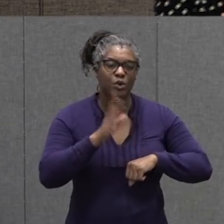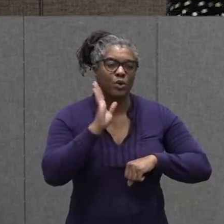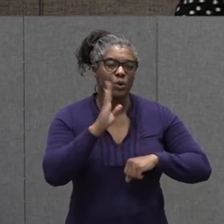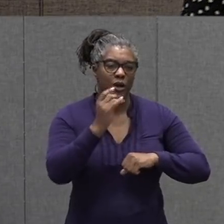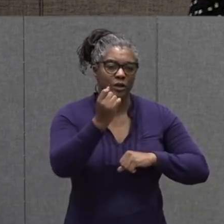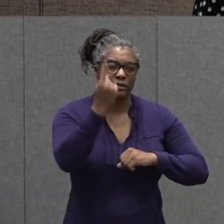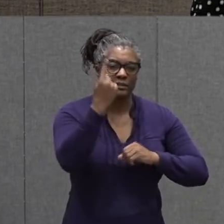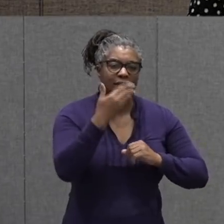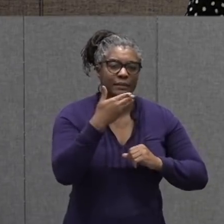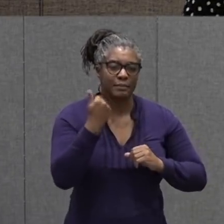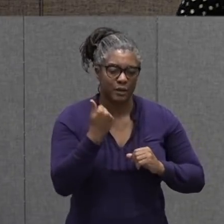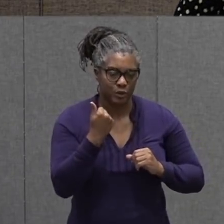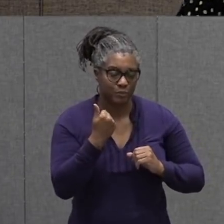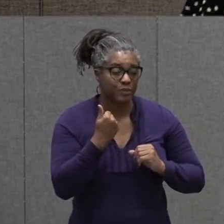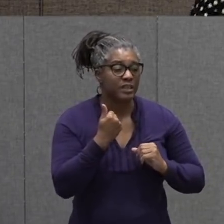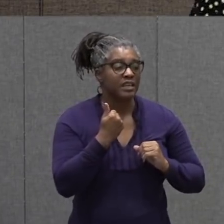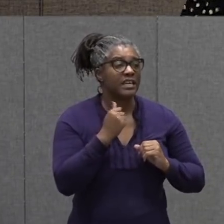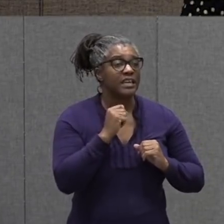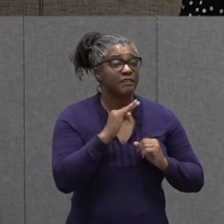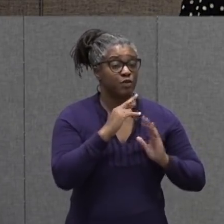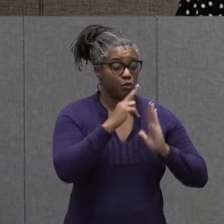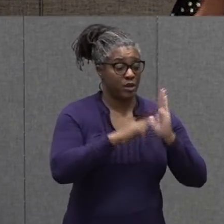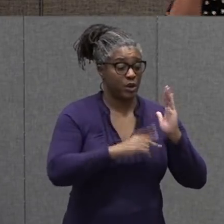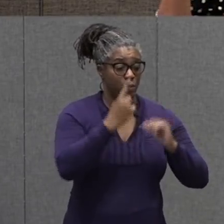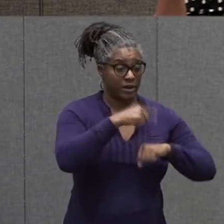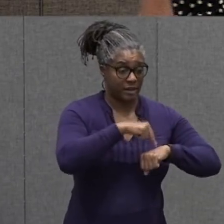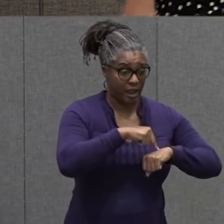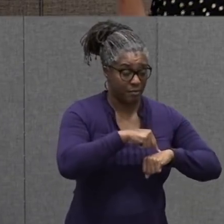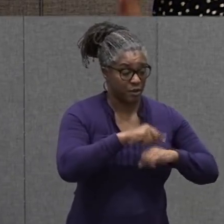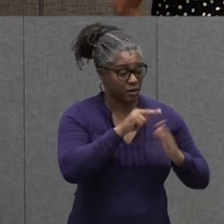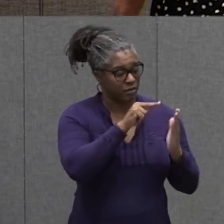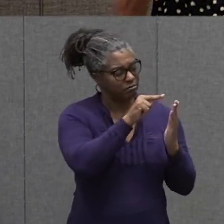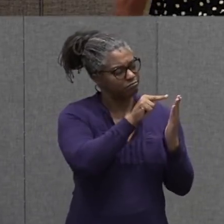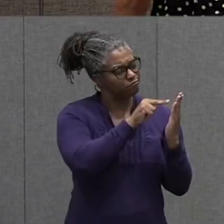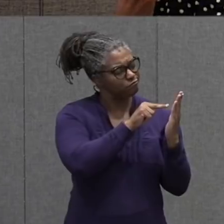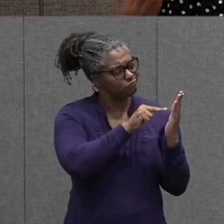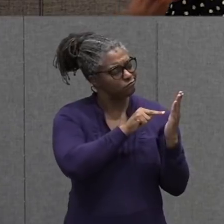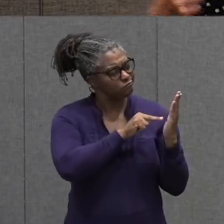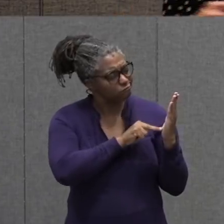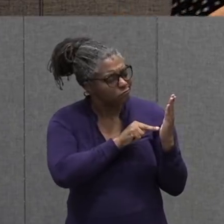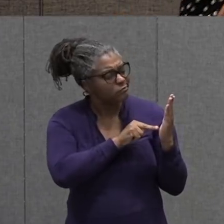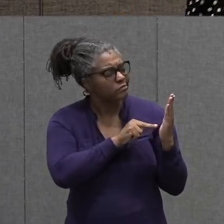But once you know them, then you can go back and use your knowledge that you've learned before